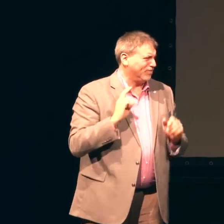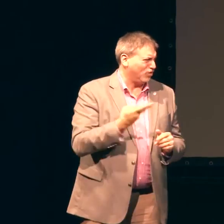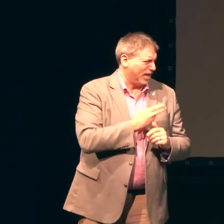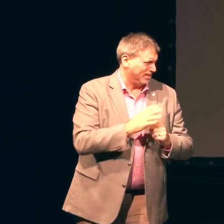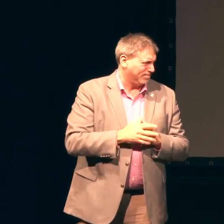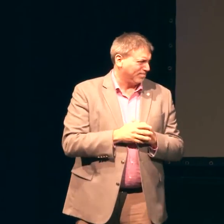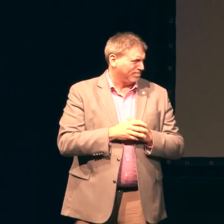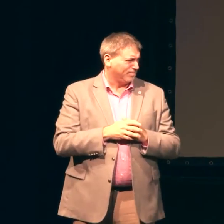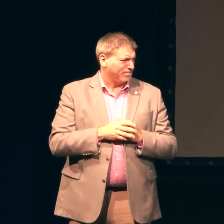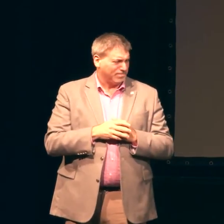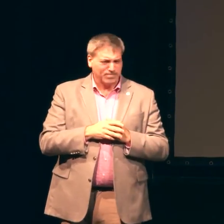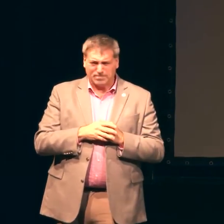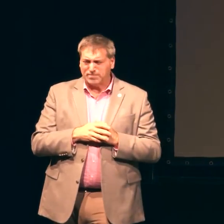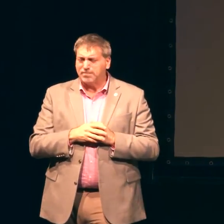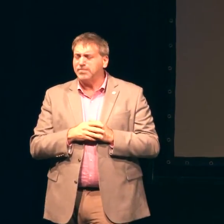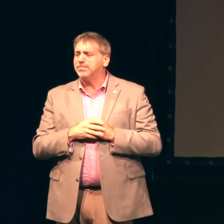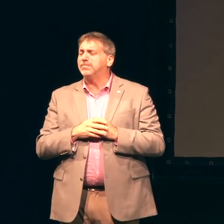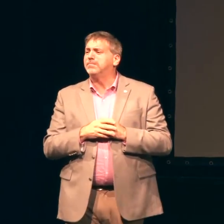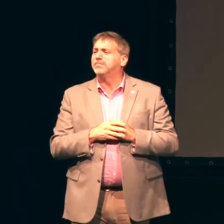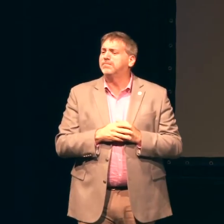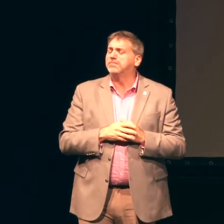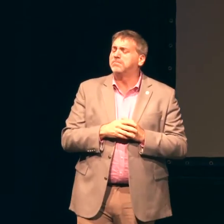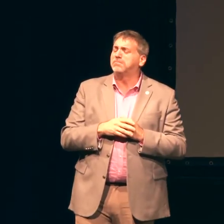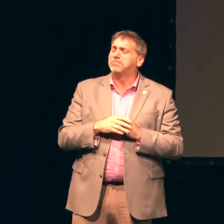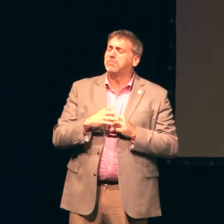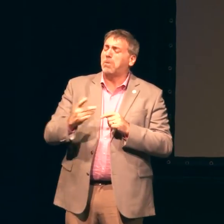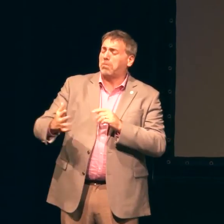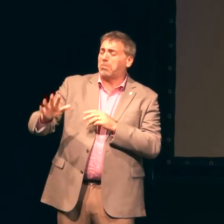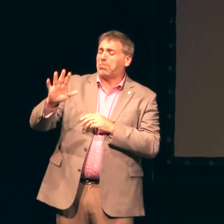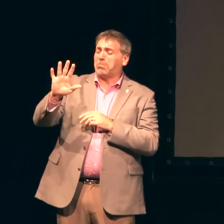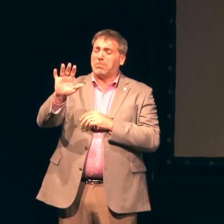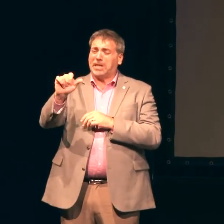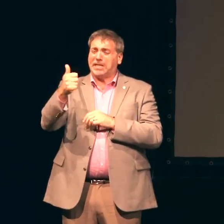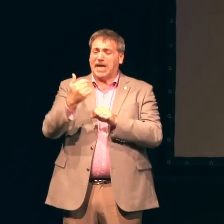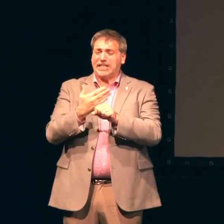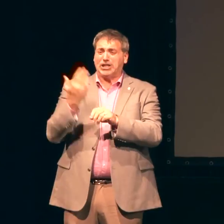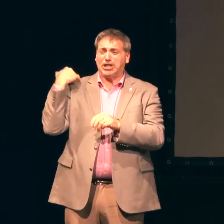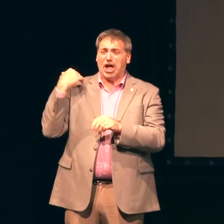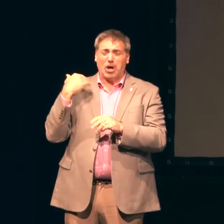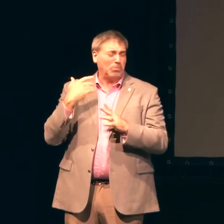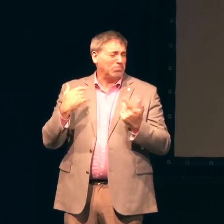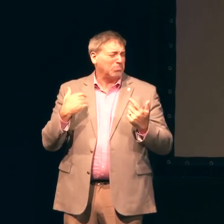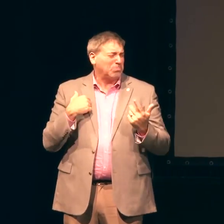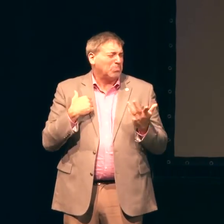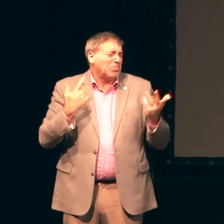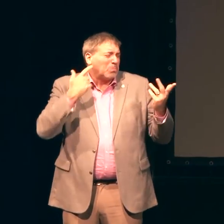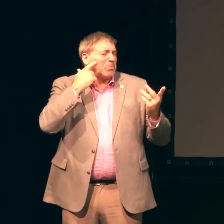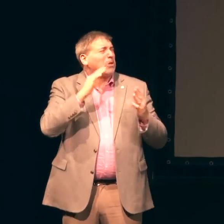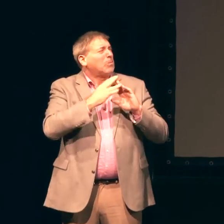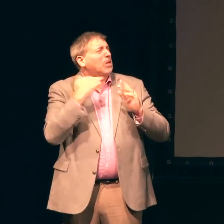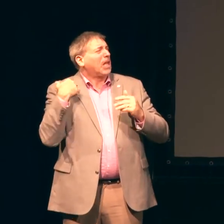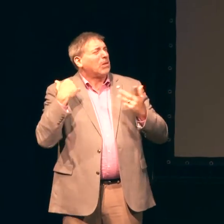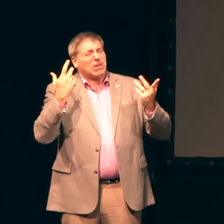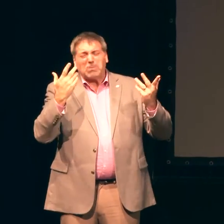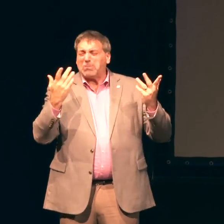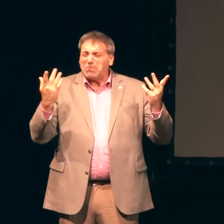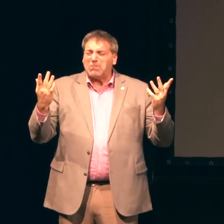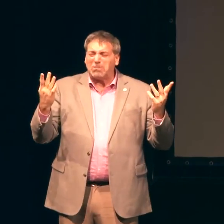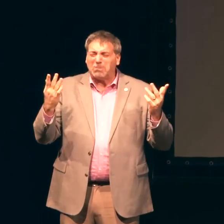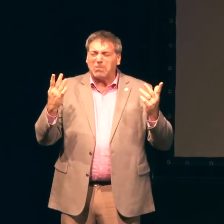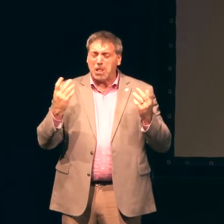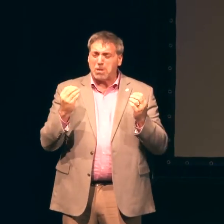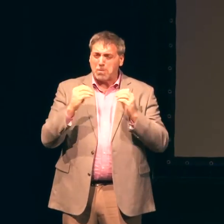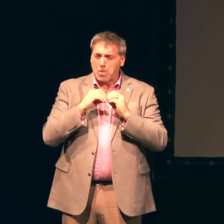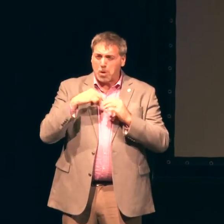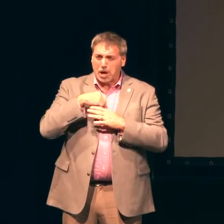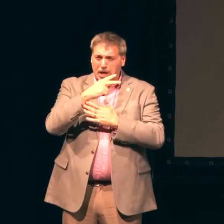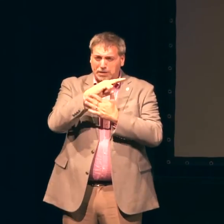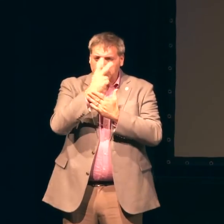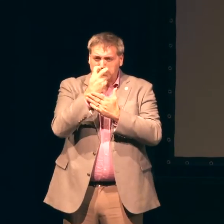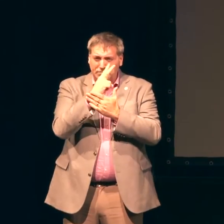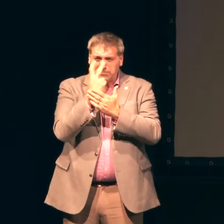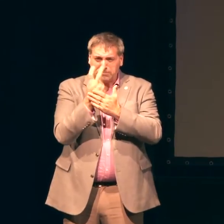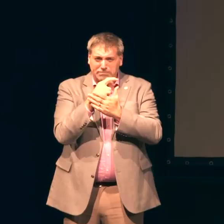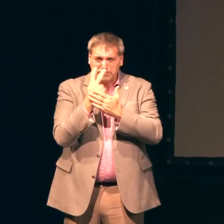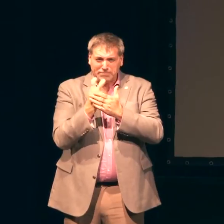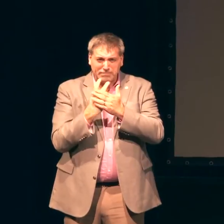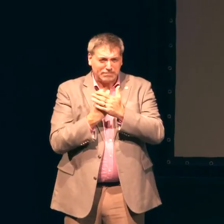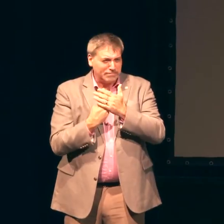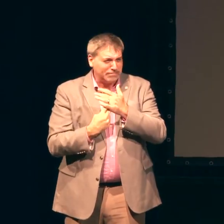means. About ten years ago, we thought, okay, community accountability, but the more that